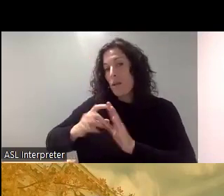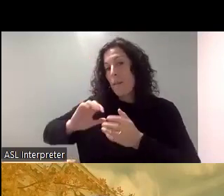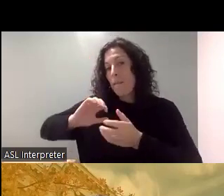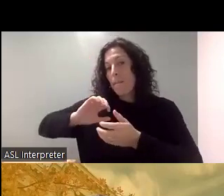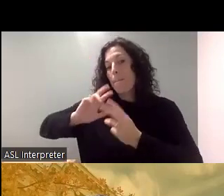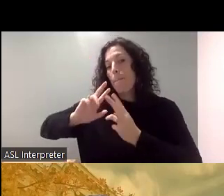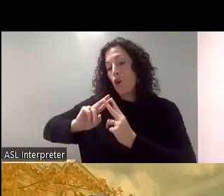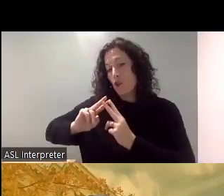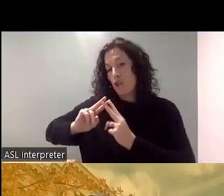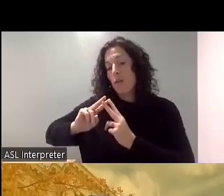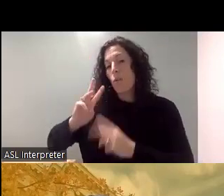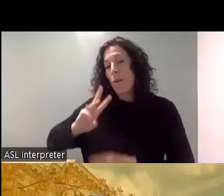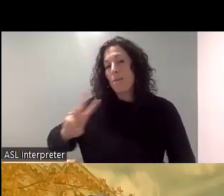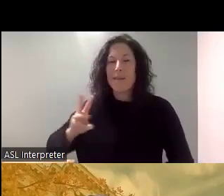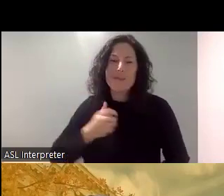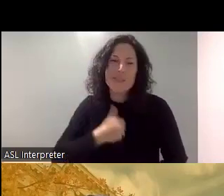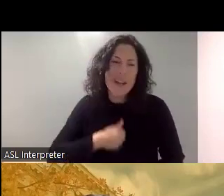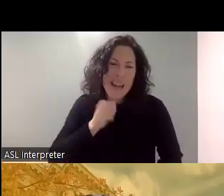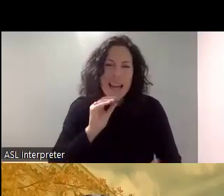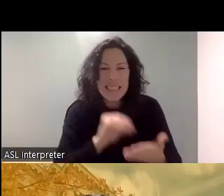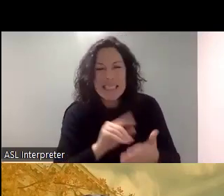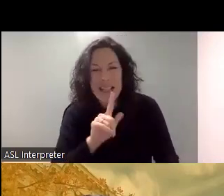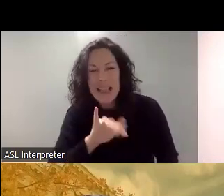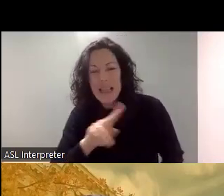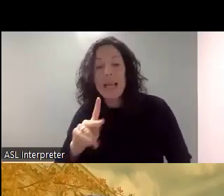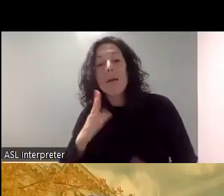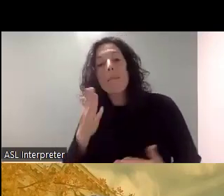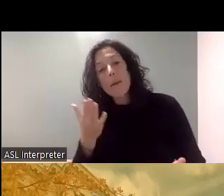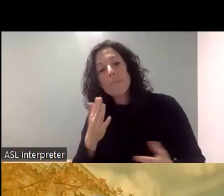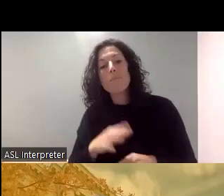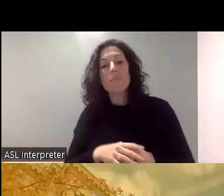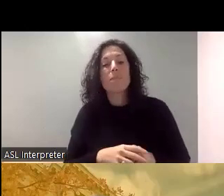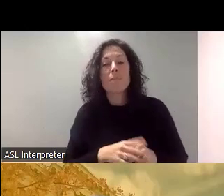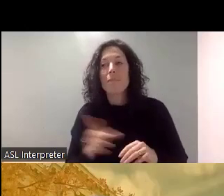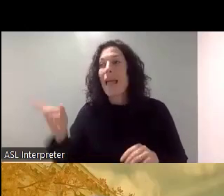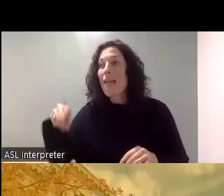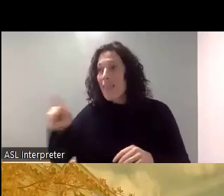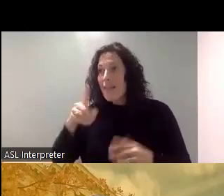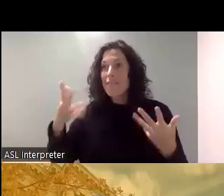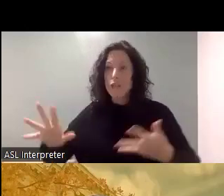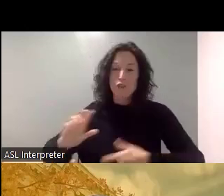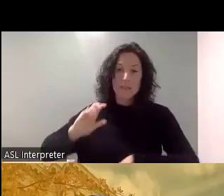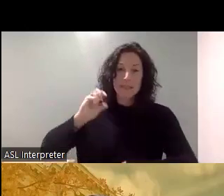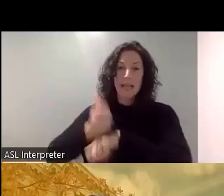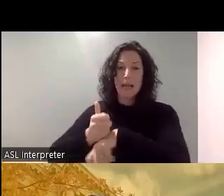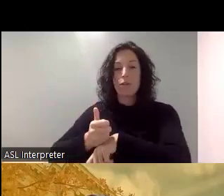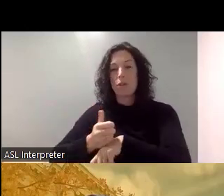I'm sorry. I don't have the link right here because they have established a model template